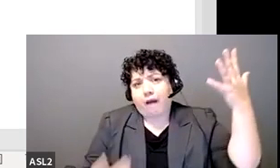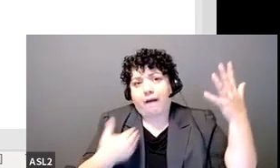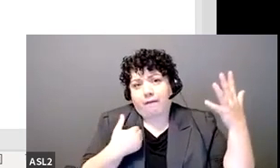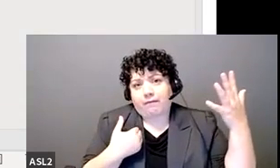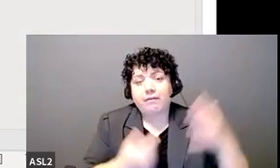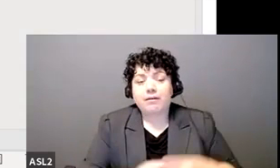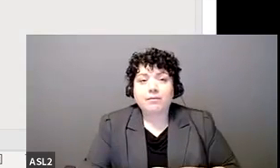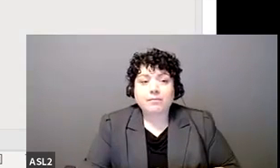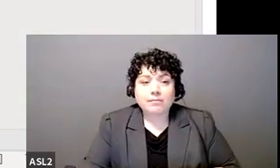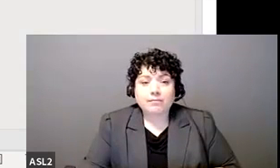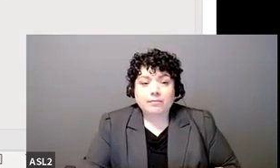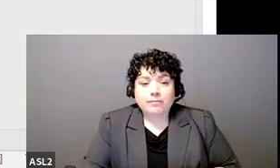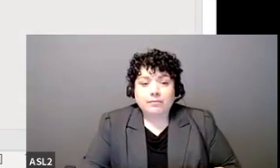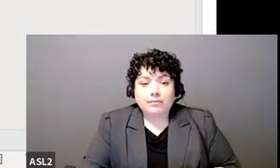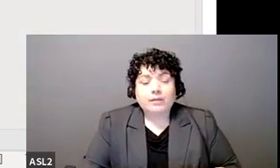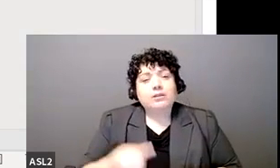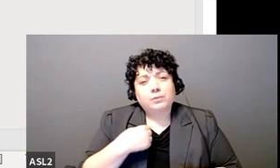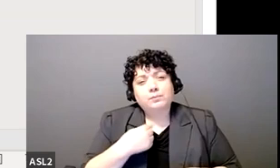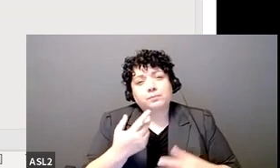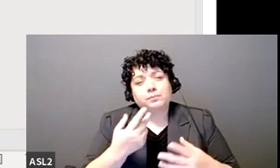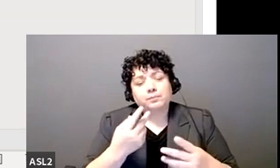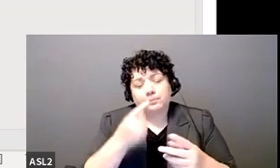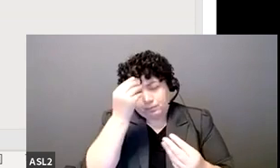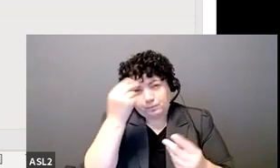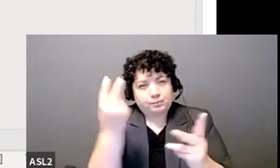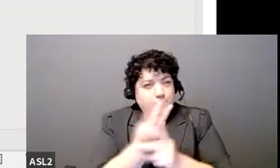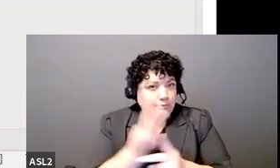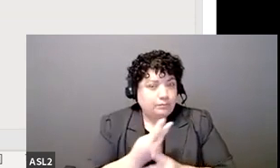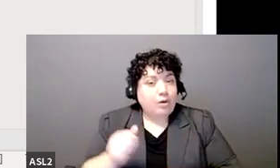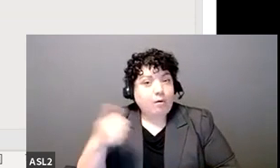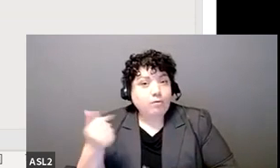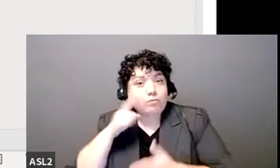but in thinking about this some of the other work that I’ve done with and beyond these